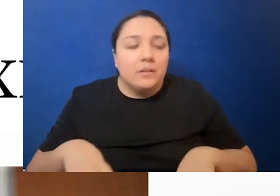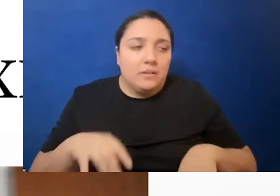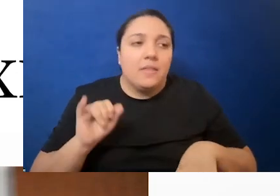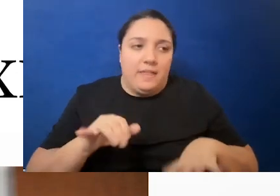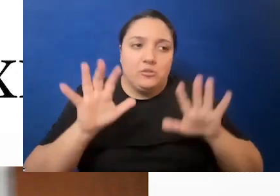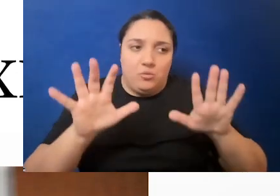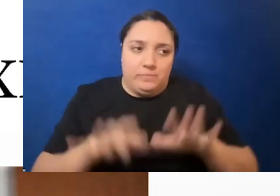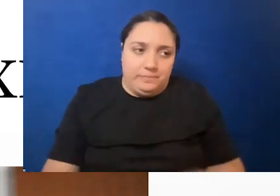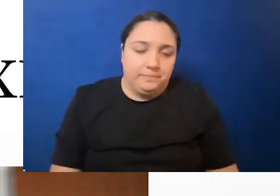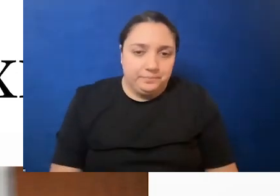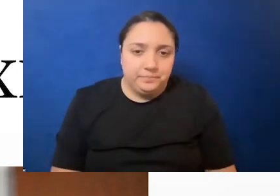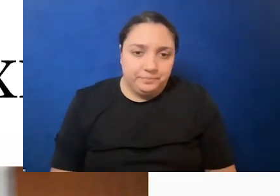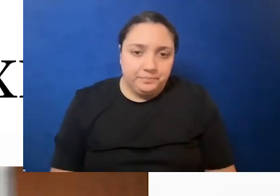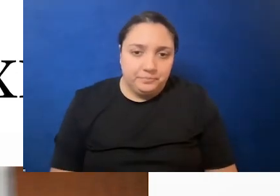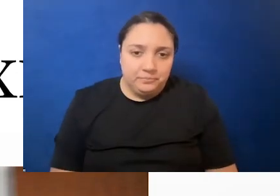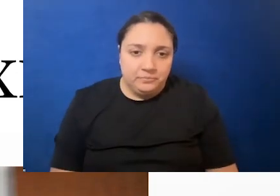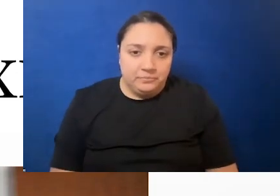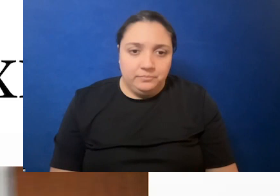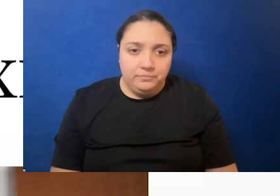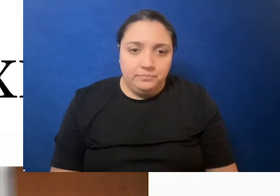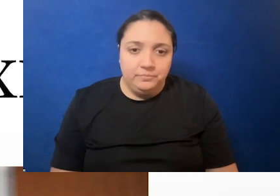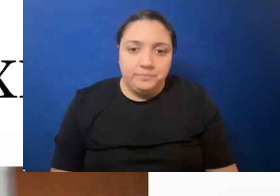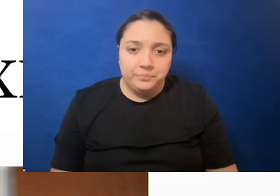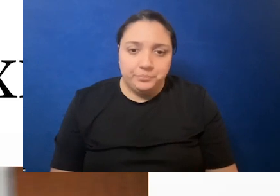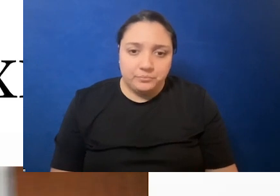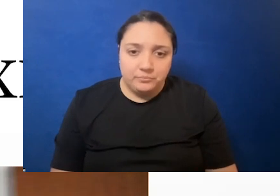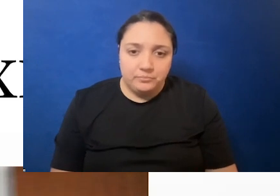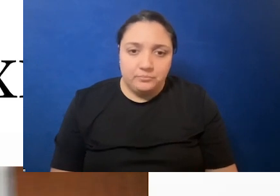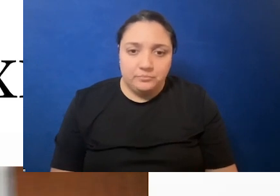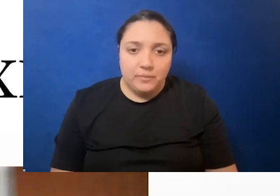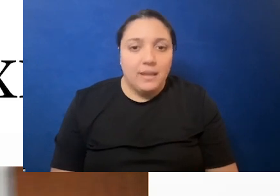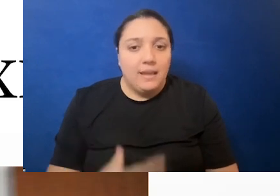AND THEN I LIKE TO ENCOURAGE THE